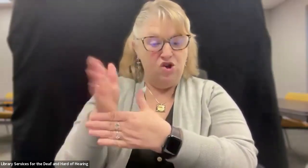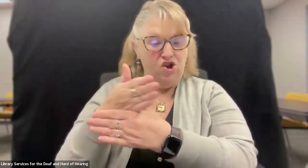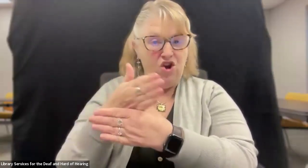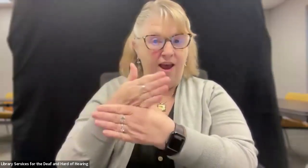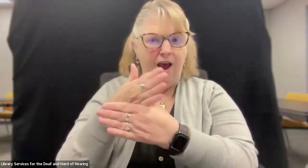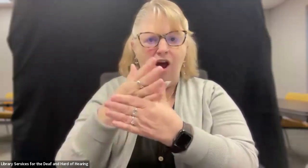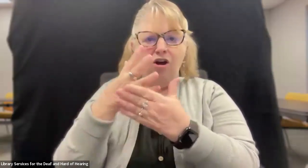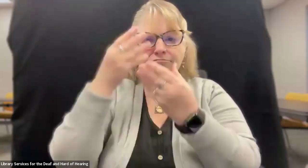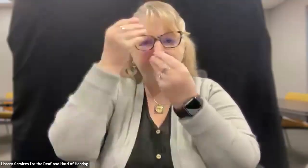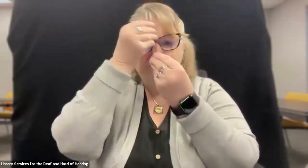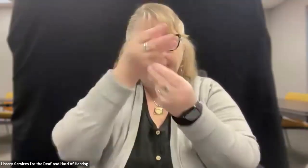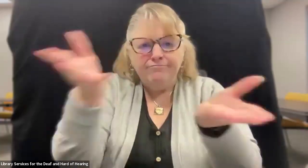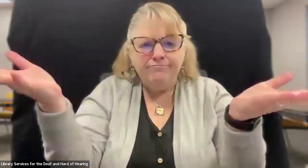will be presented via a video.